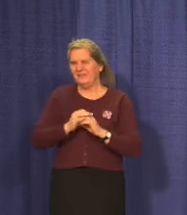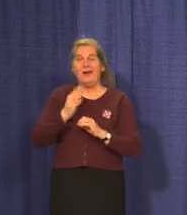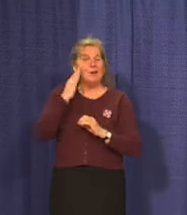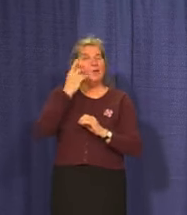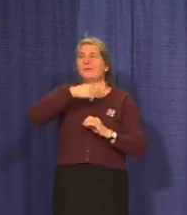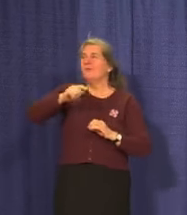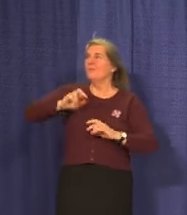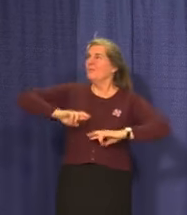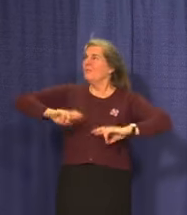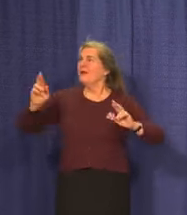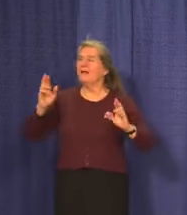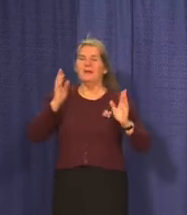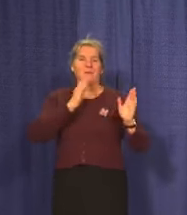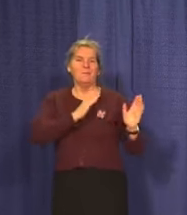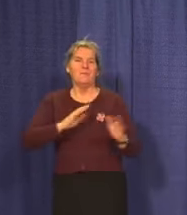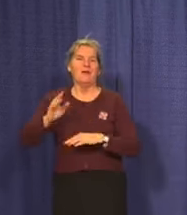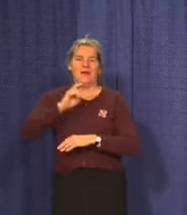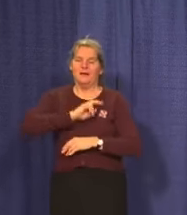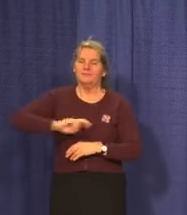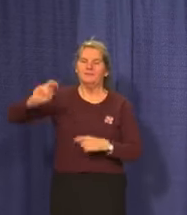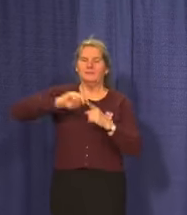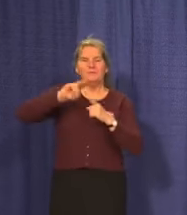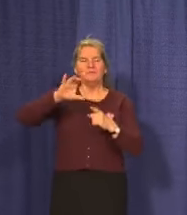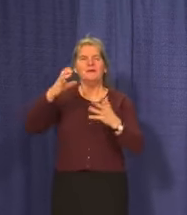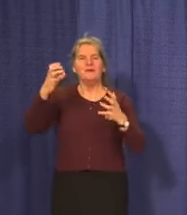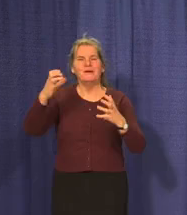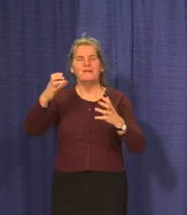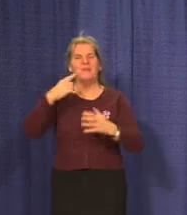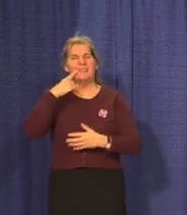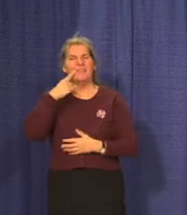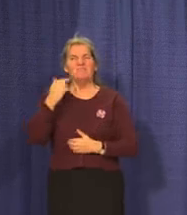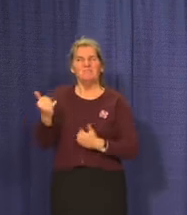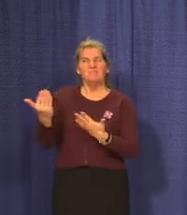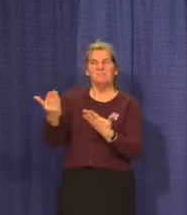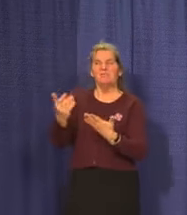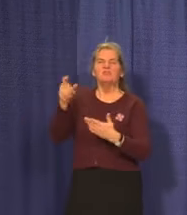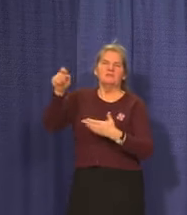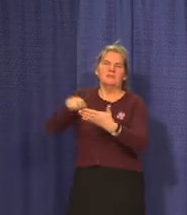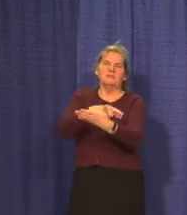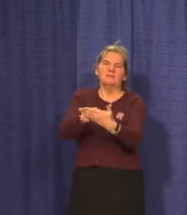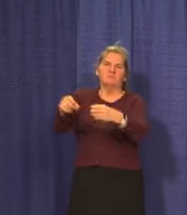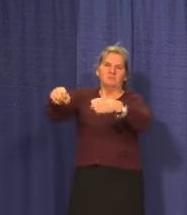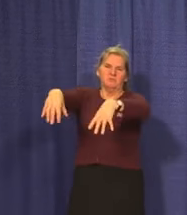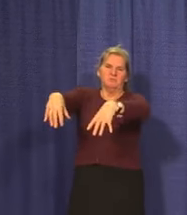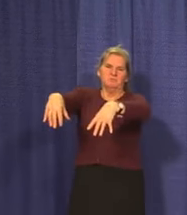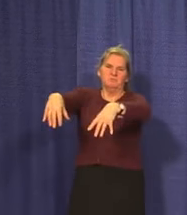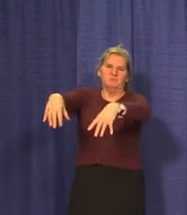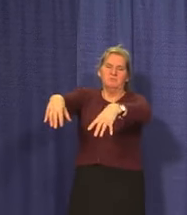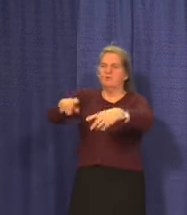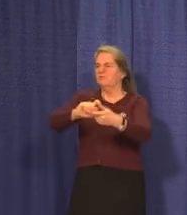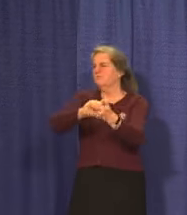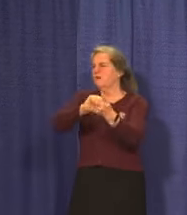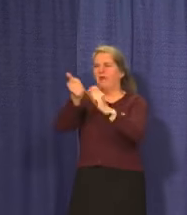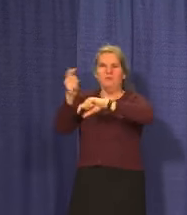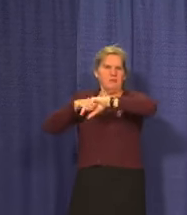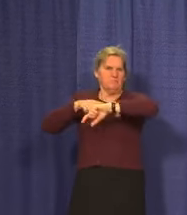PLANNED TO BC AND I'M SORRY TO SAY THAT THEY SHOULD BE CANCELLED. OR REARRANGED.